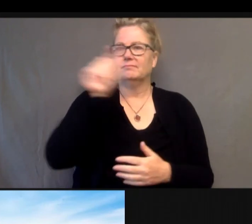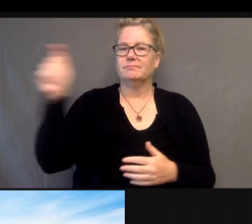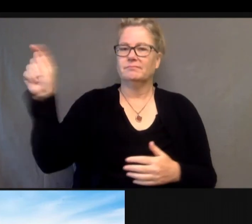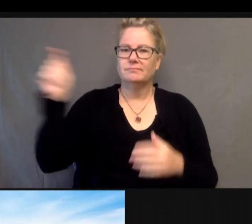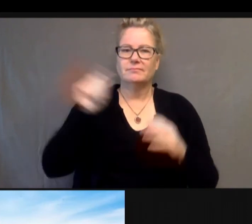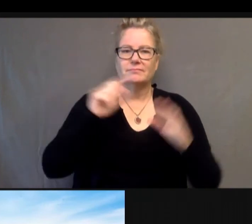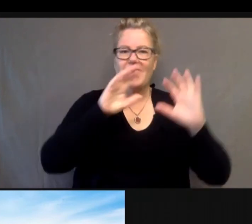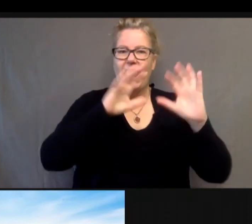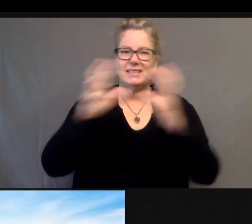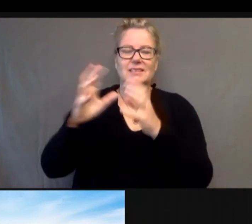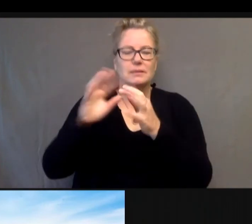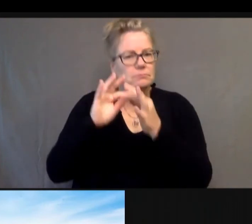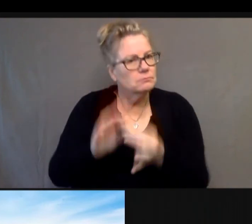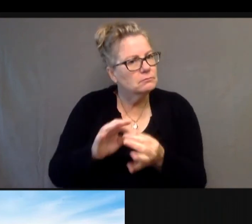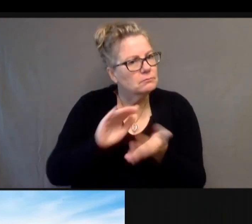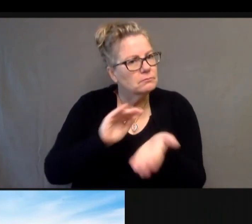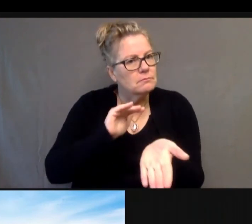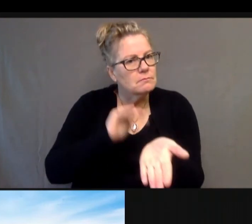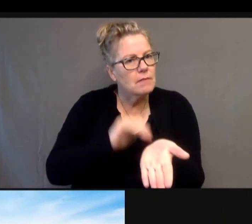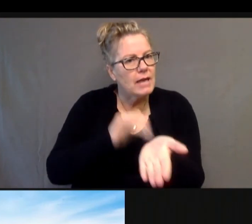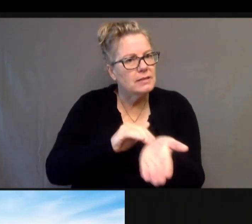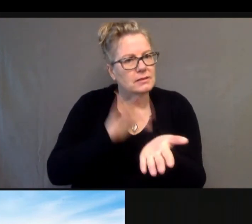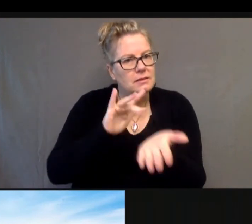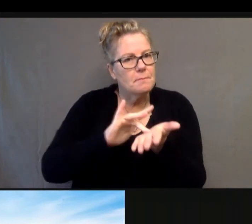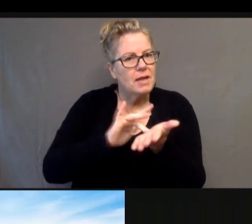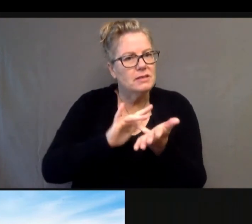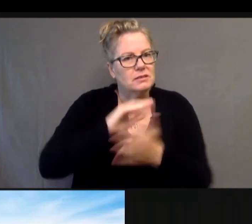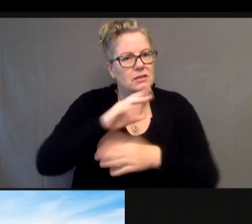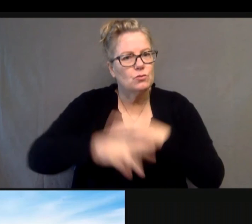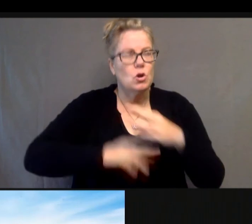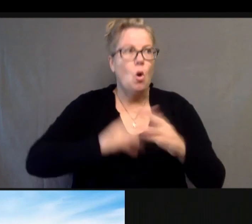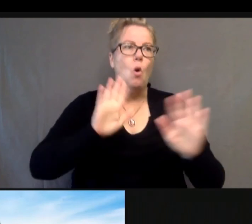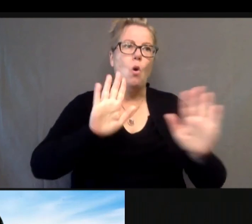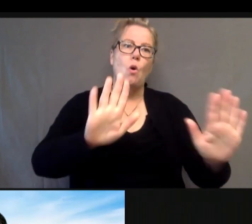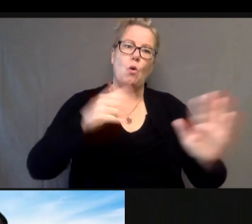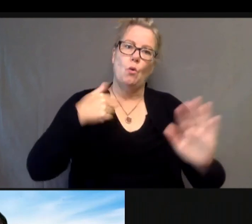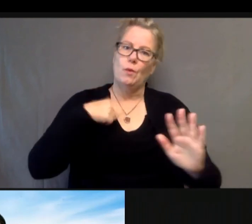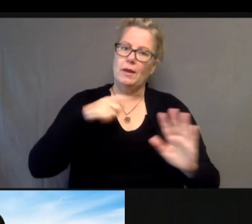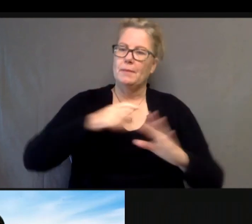especially in medicine. There's this oh we have to protect the public from incompetent